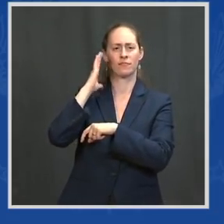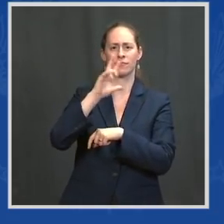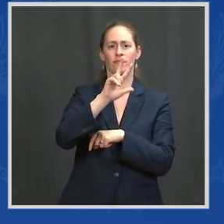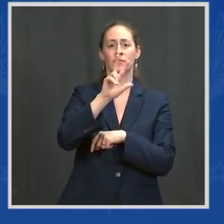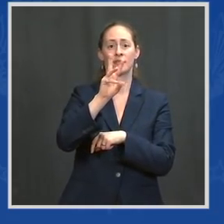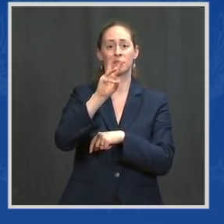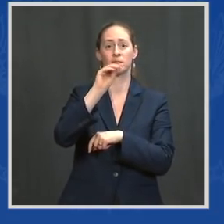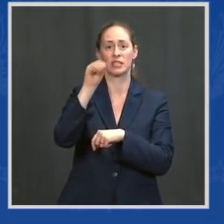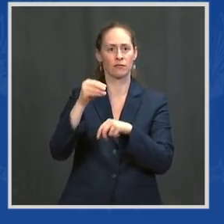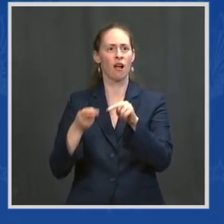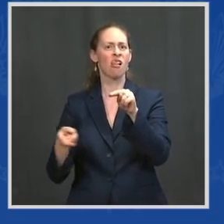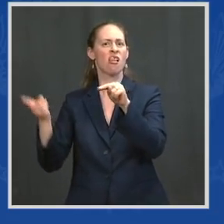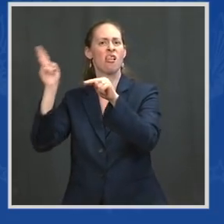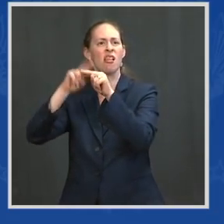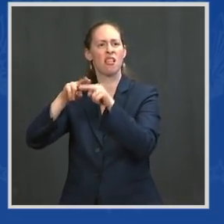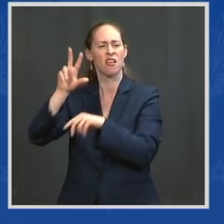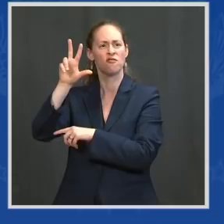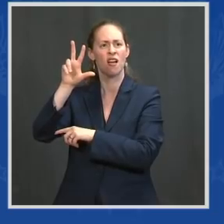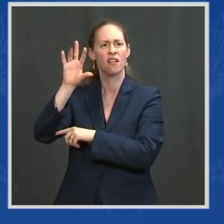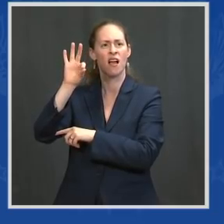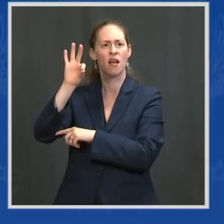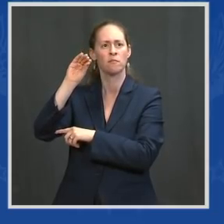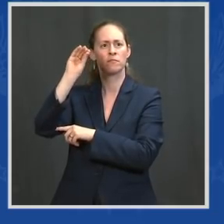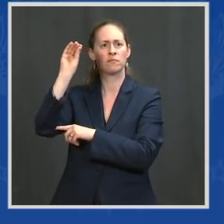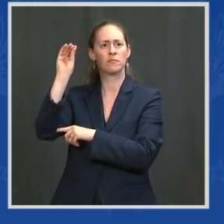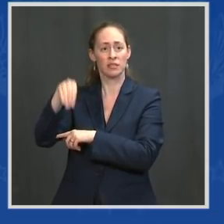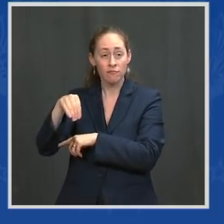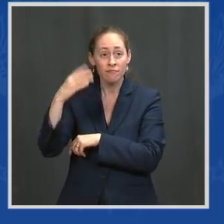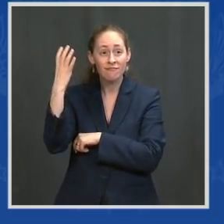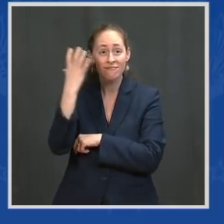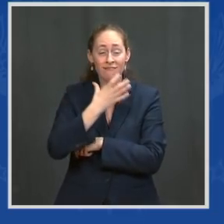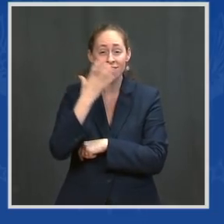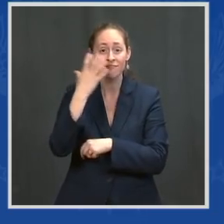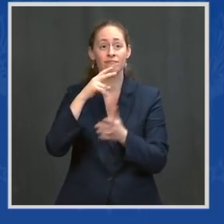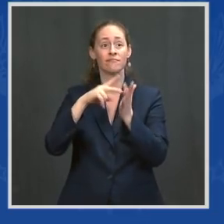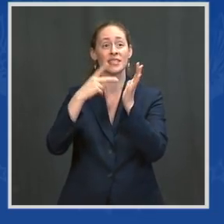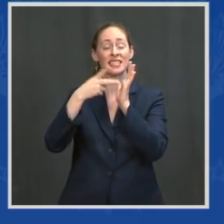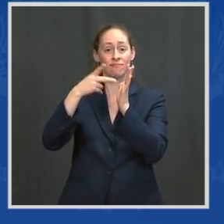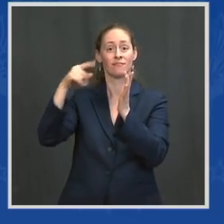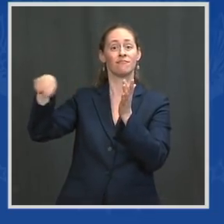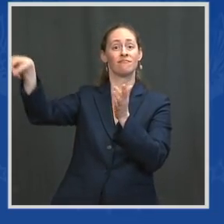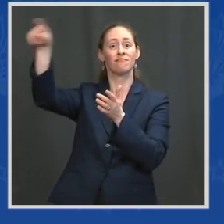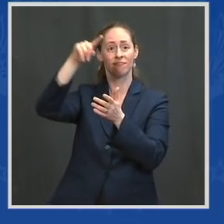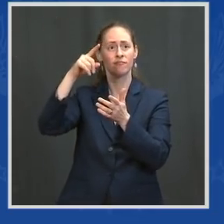That would raise a minimum of $10 billion a year. No one is hurt. Someone making that money